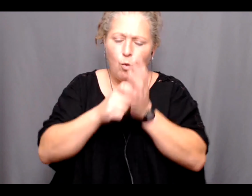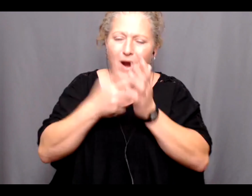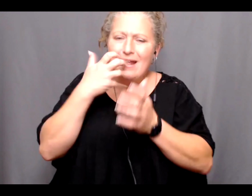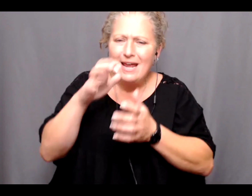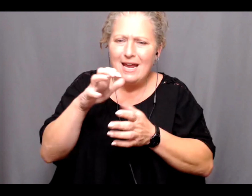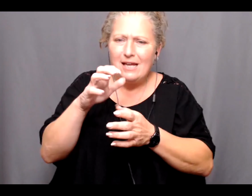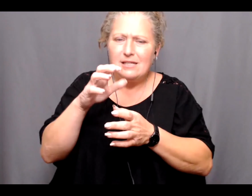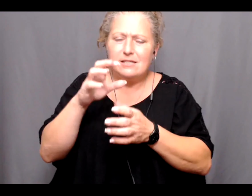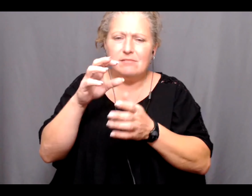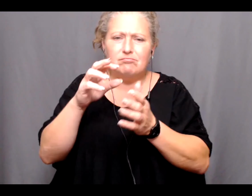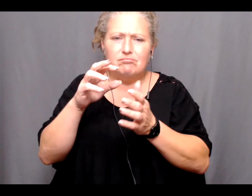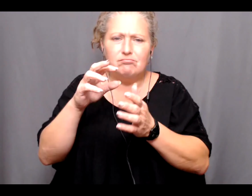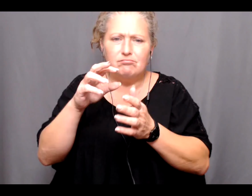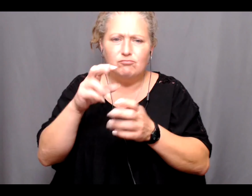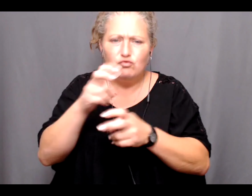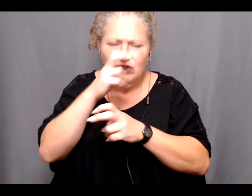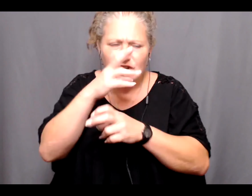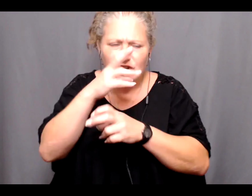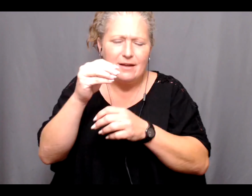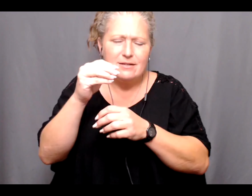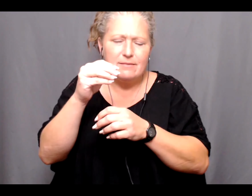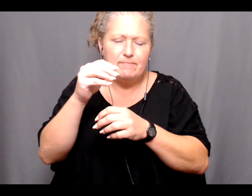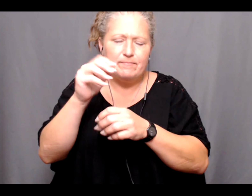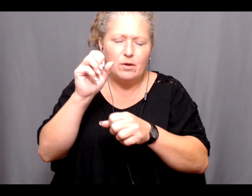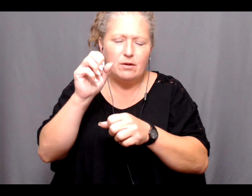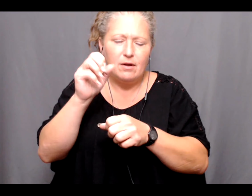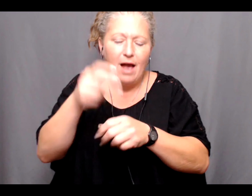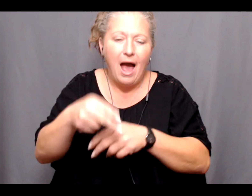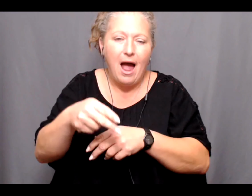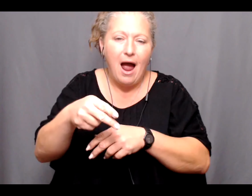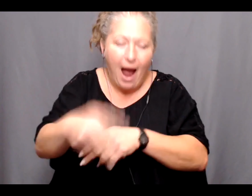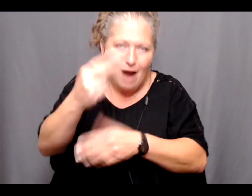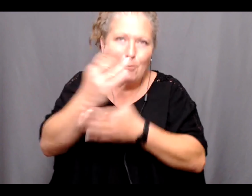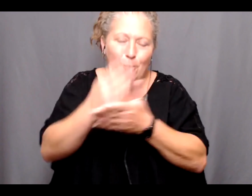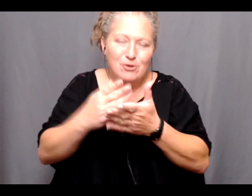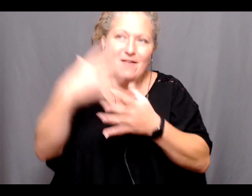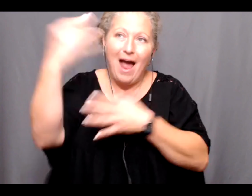as an equity issue. We know a higher portion of outdoor workers are workers of color,